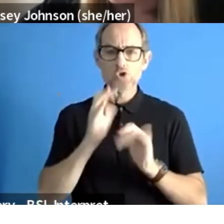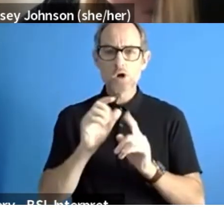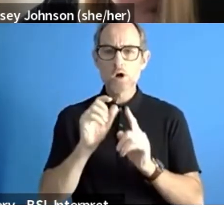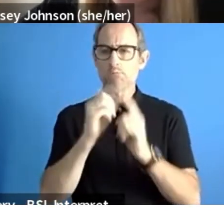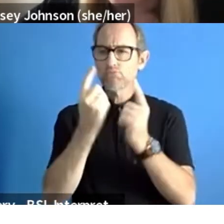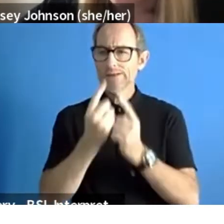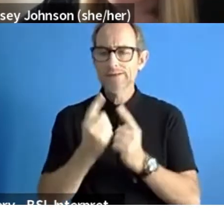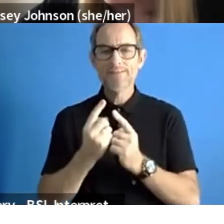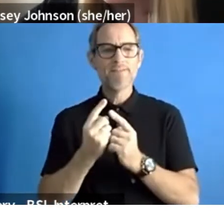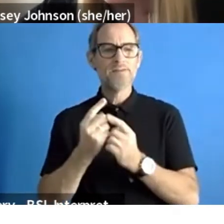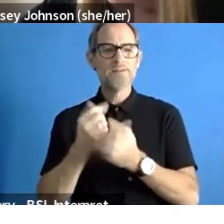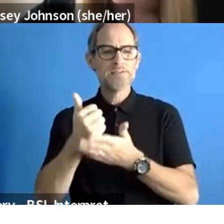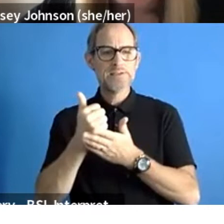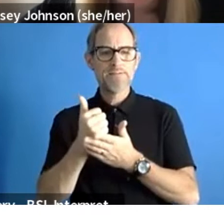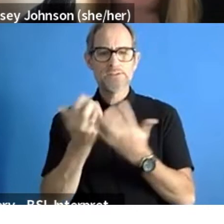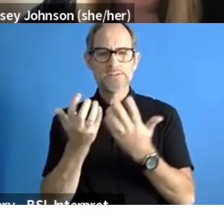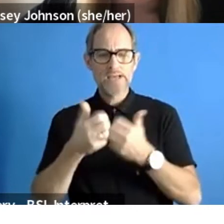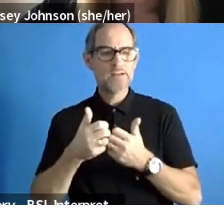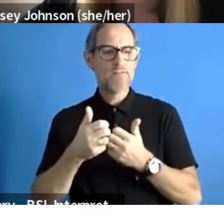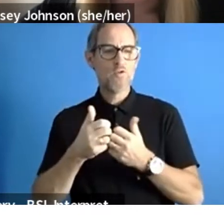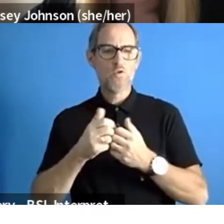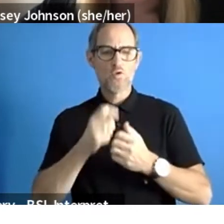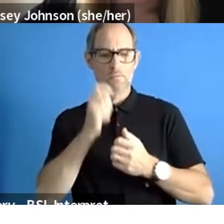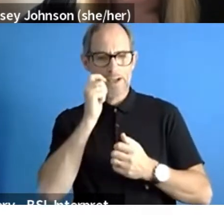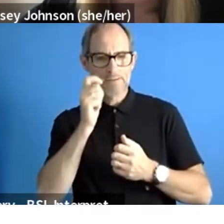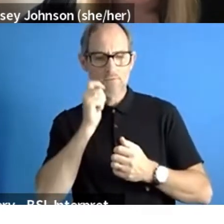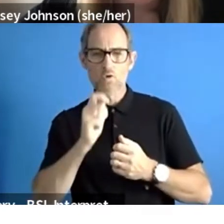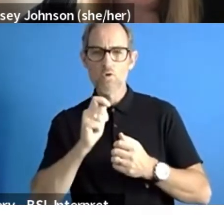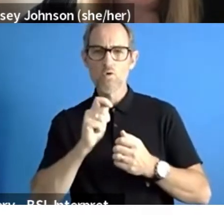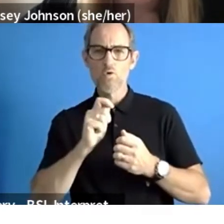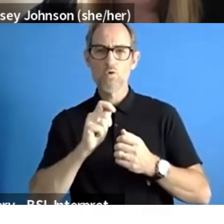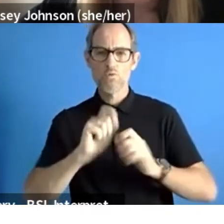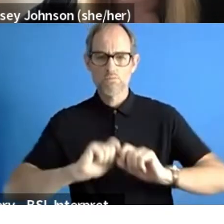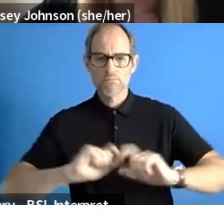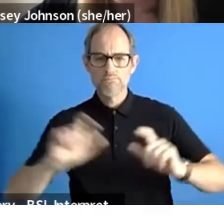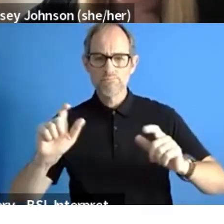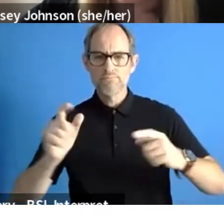technology like screen readers, screen magnifiers or screen recognition